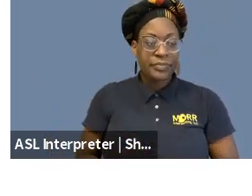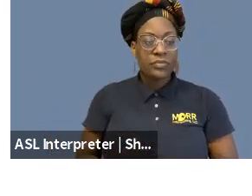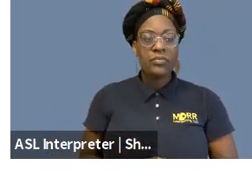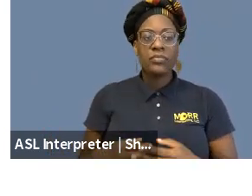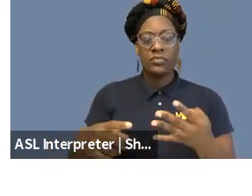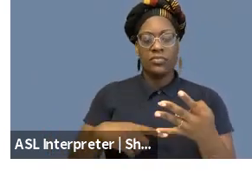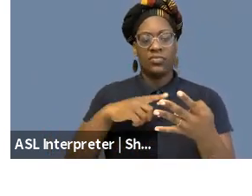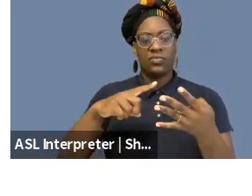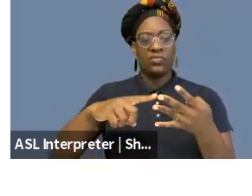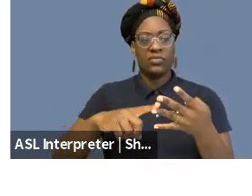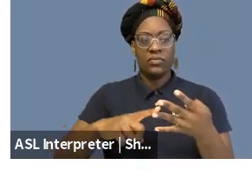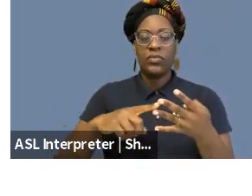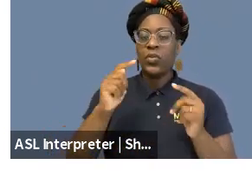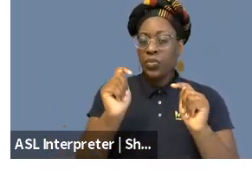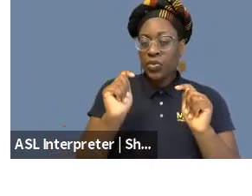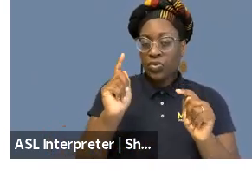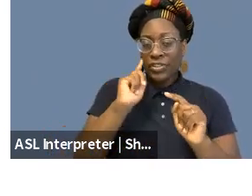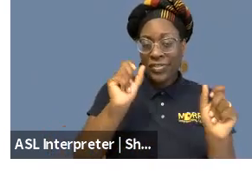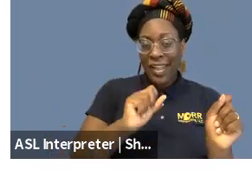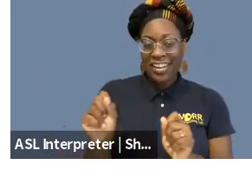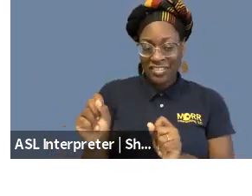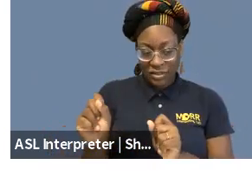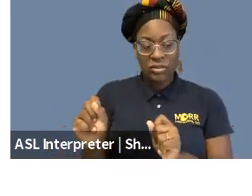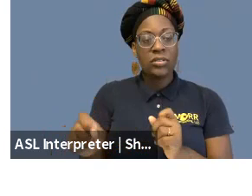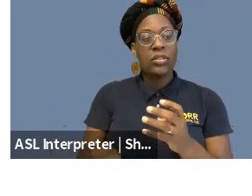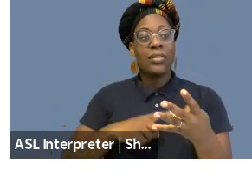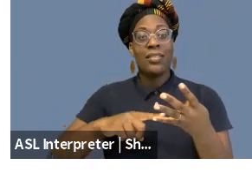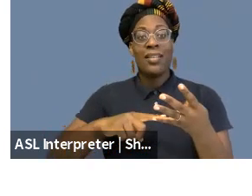We will break into small groups to discuss multimodal tutoring within our own centers.